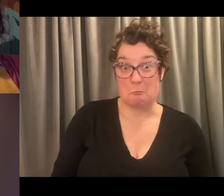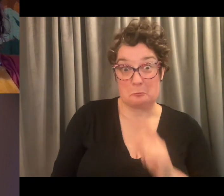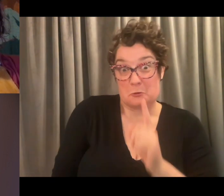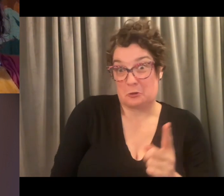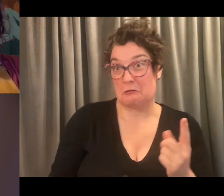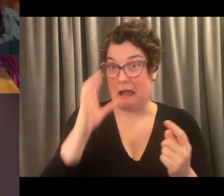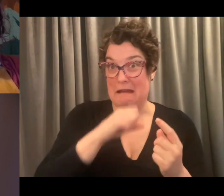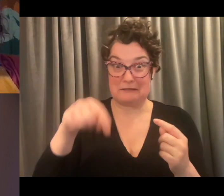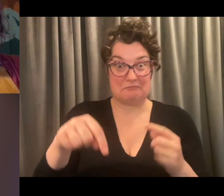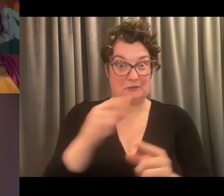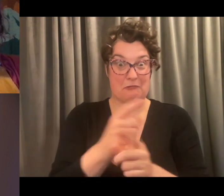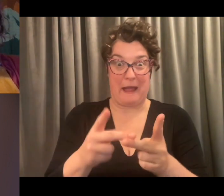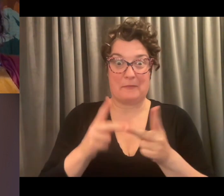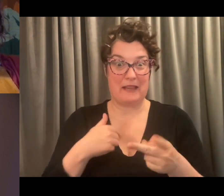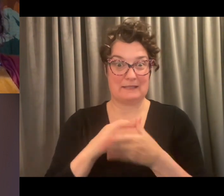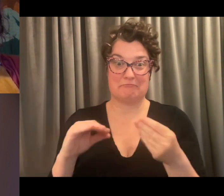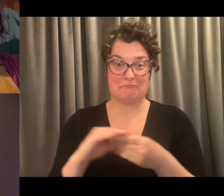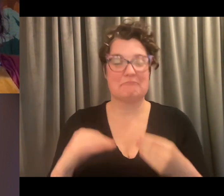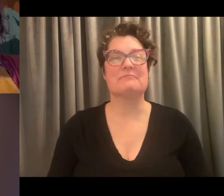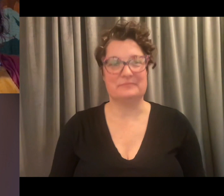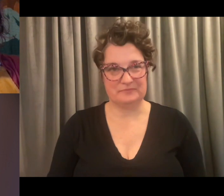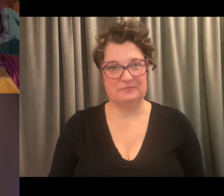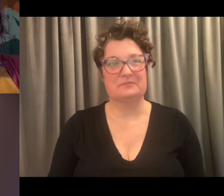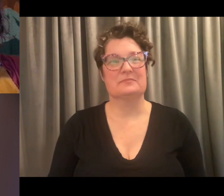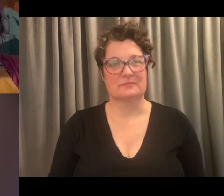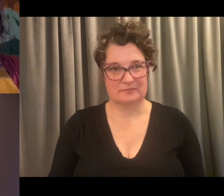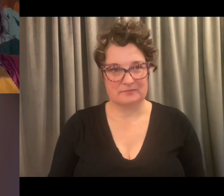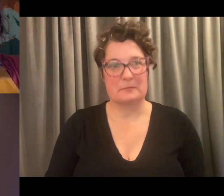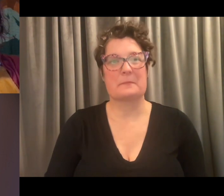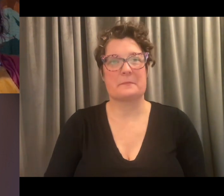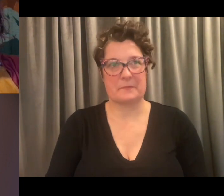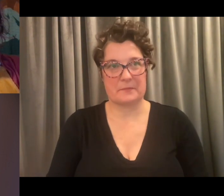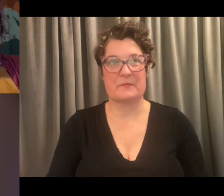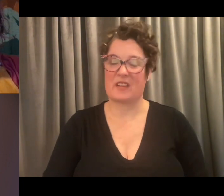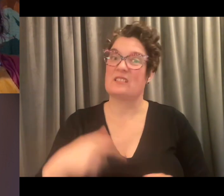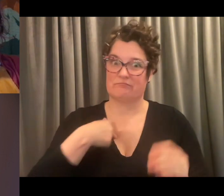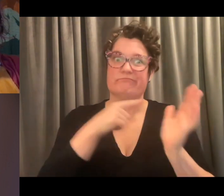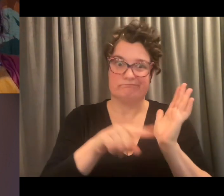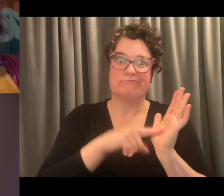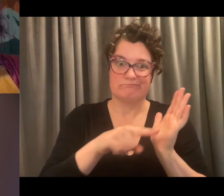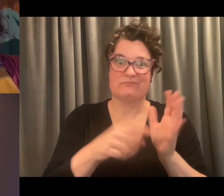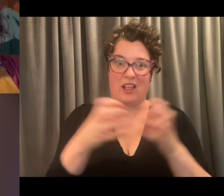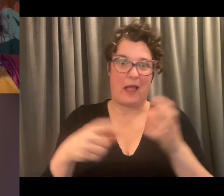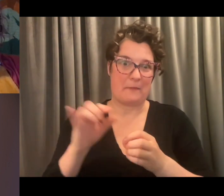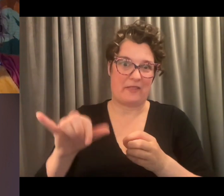so it, comes from I did a bunch of research on this whenever I was doing it. First of all, it's half of 18.